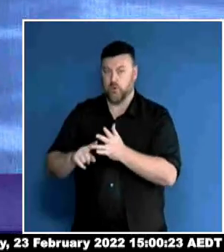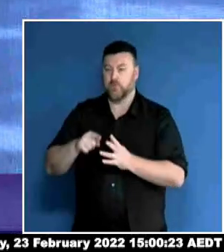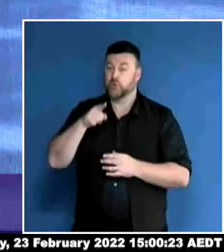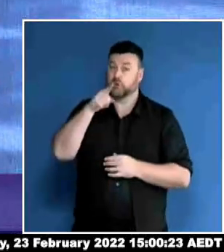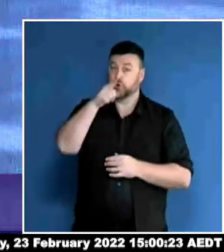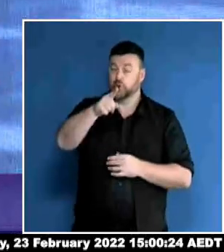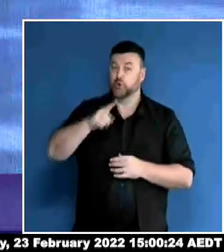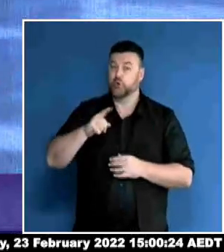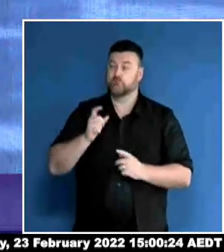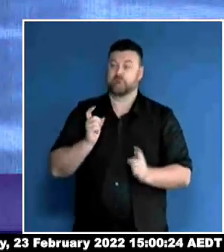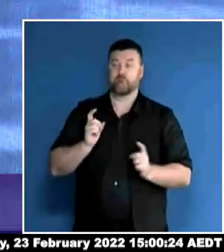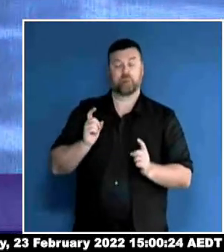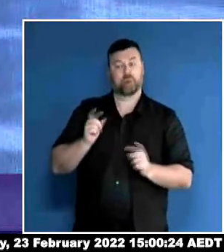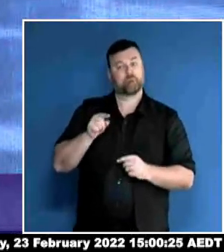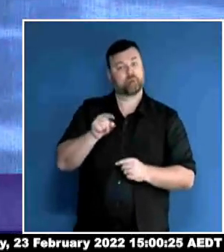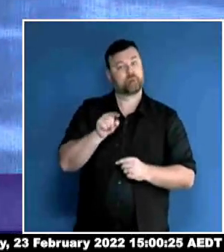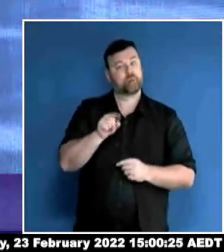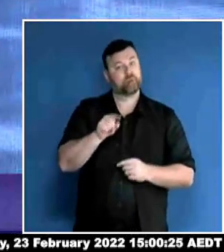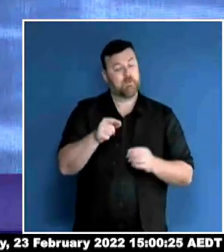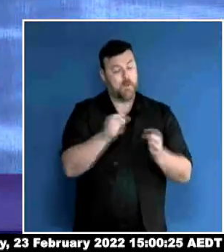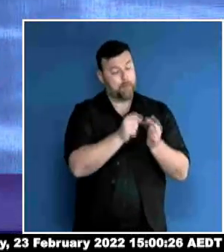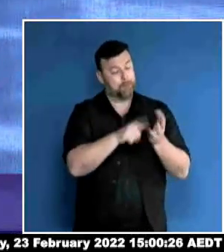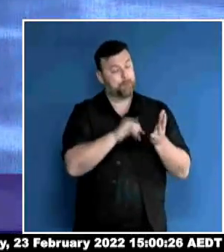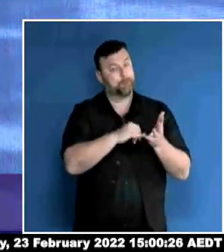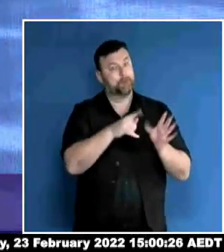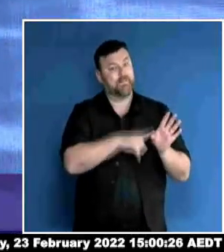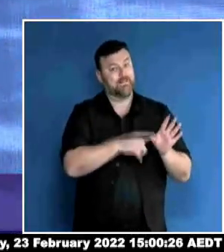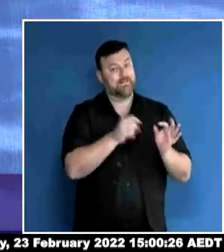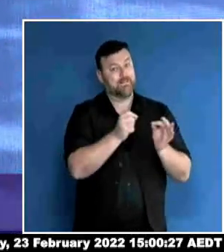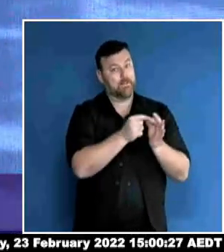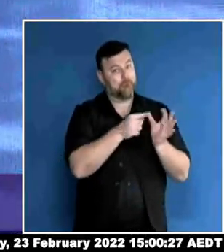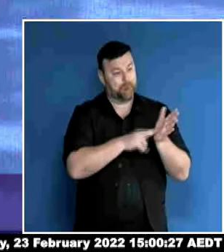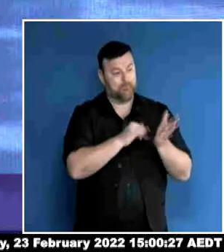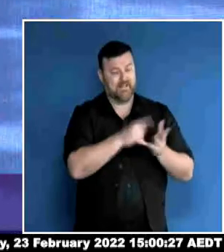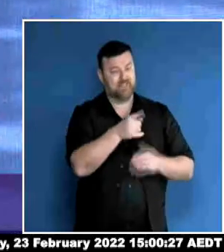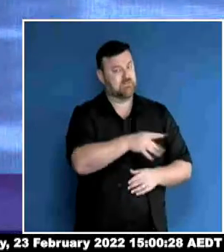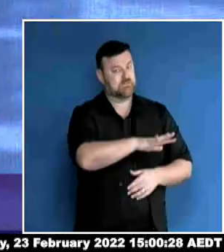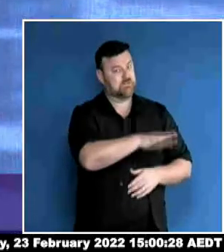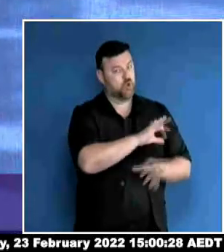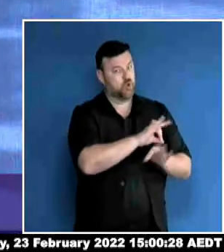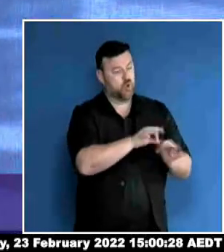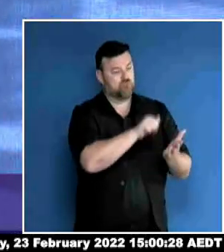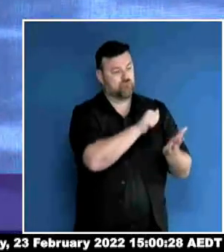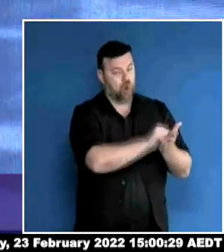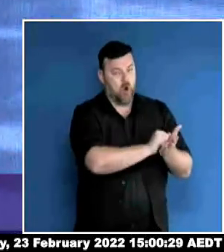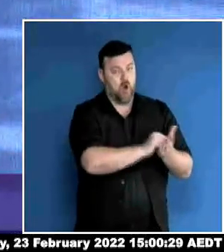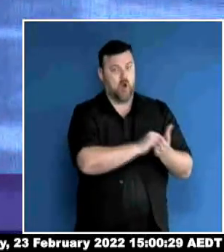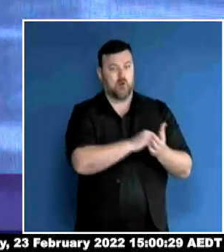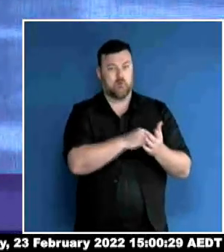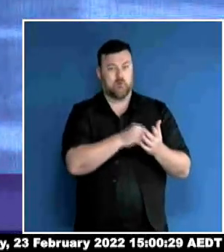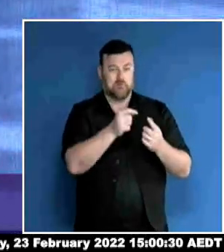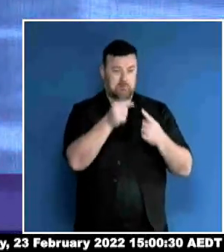program, including rostering, payments, post-placement support for participants and